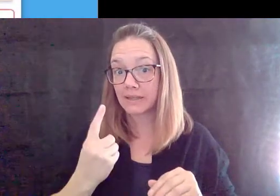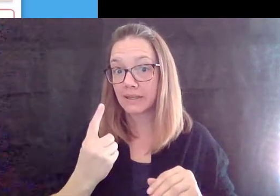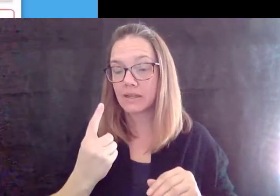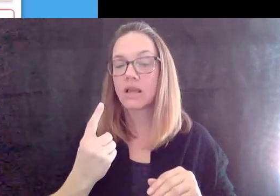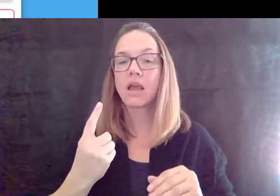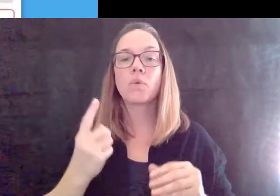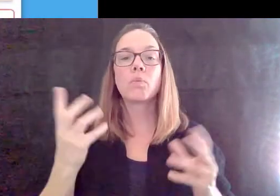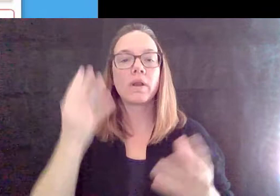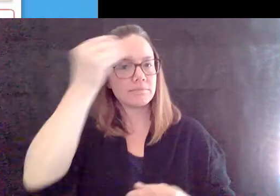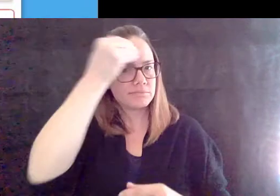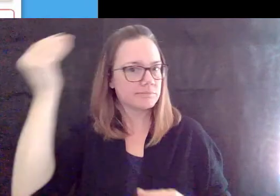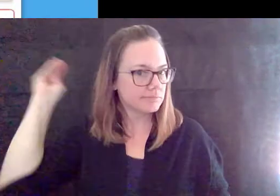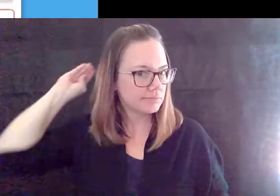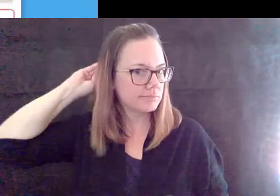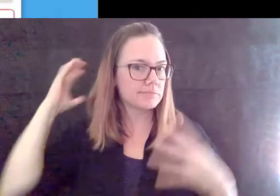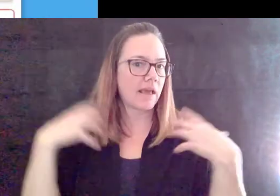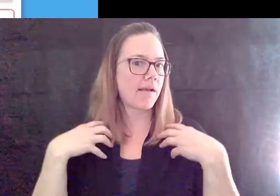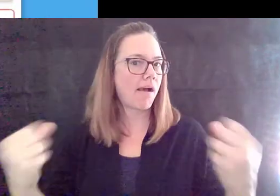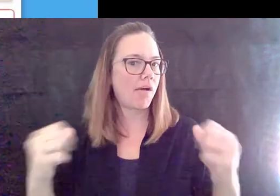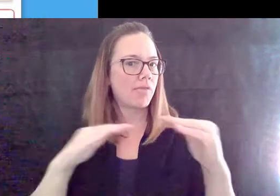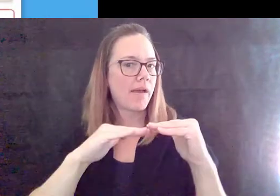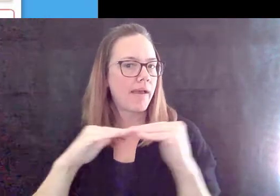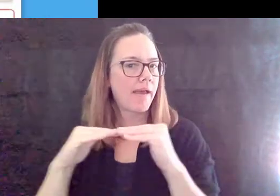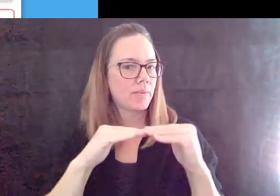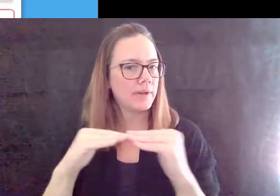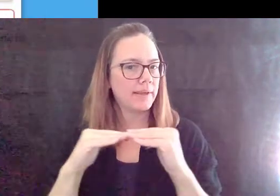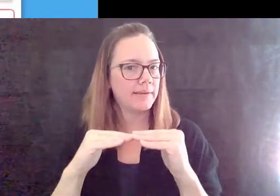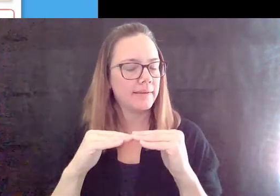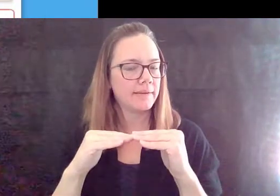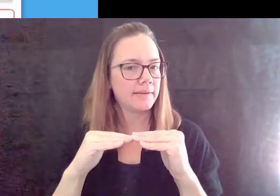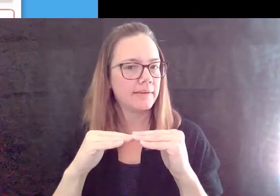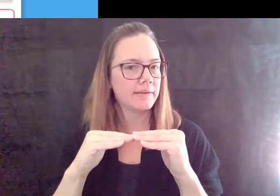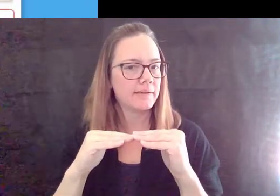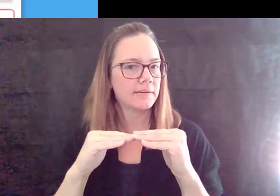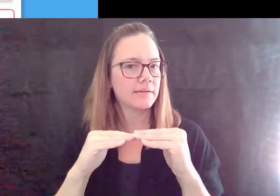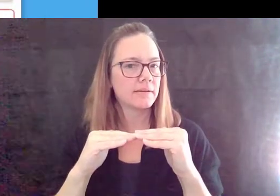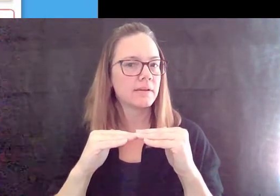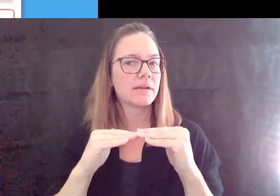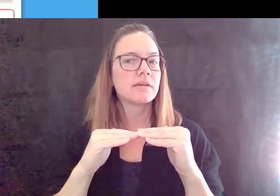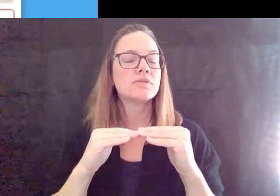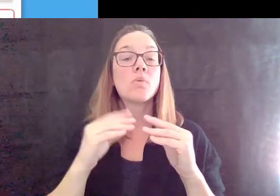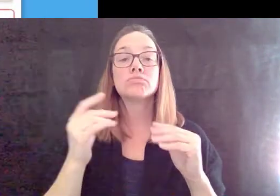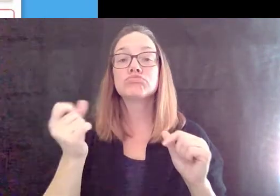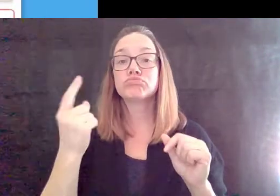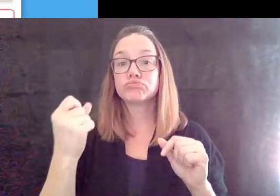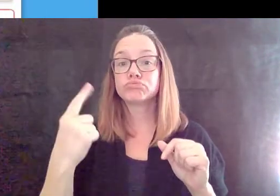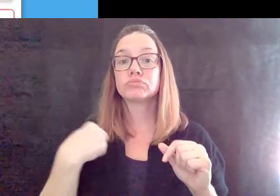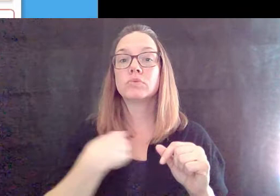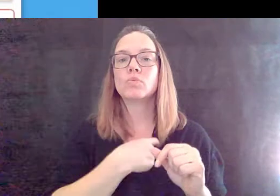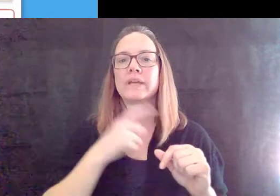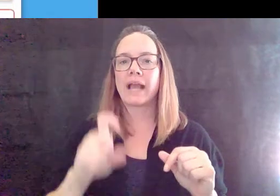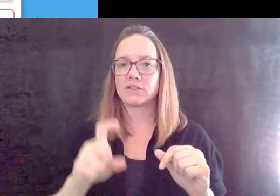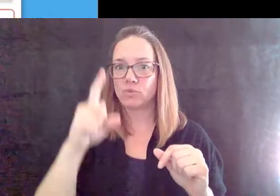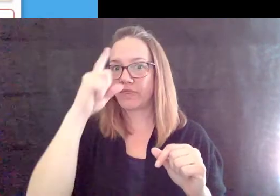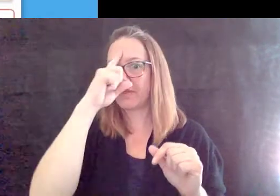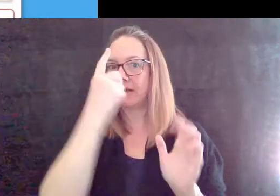built with health equity in mind, right. And so with that in mind, we had to rethink